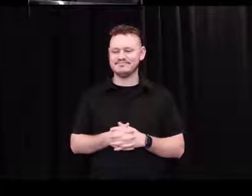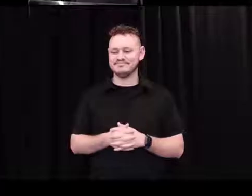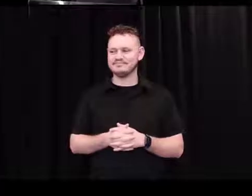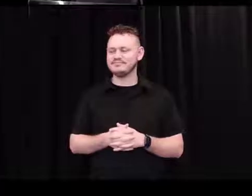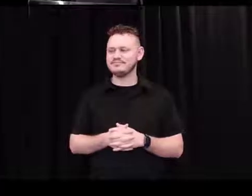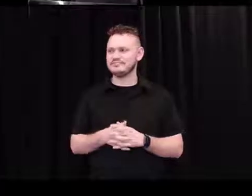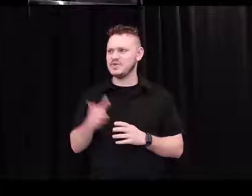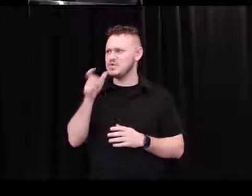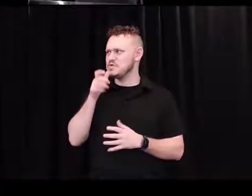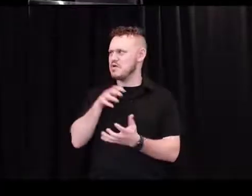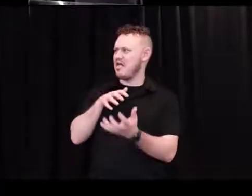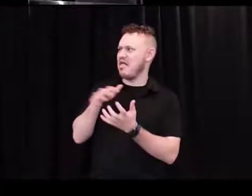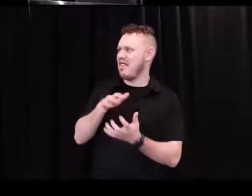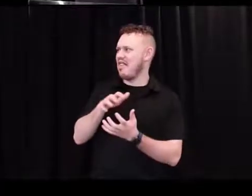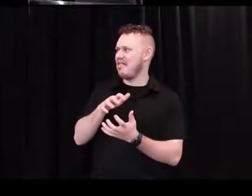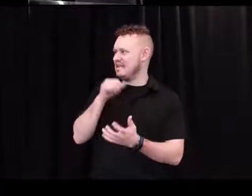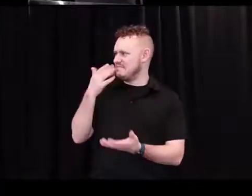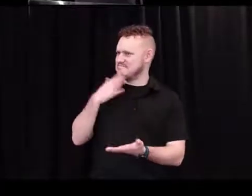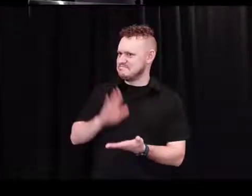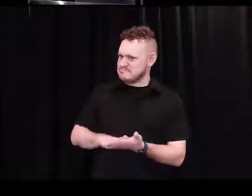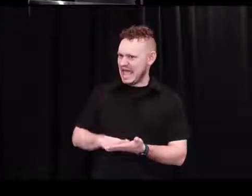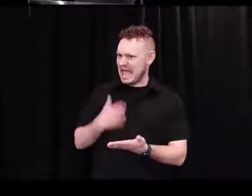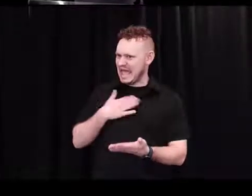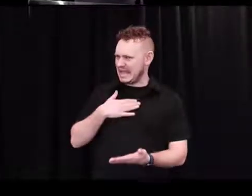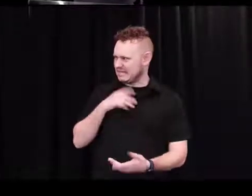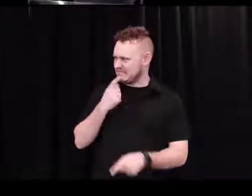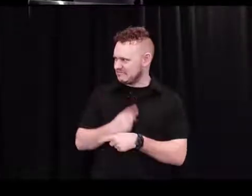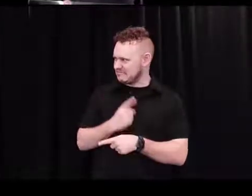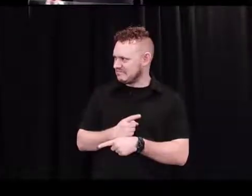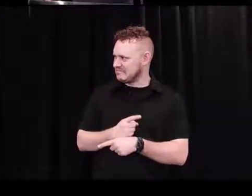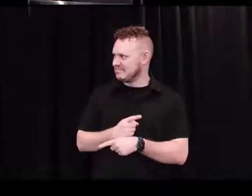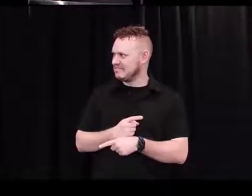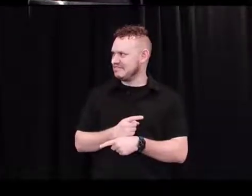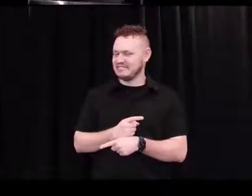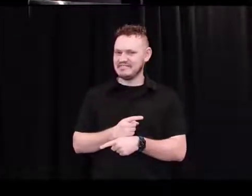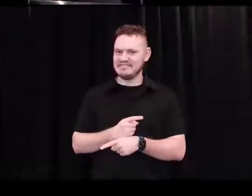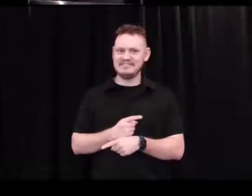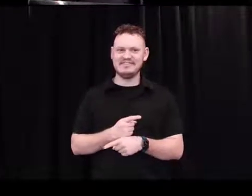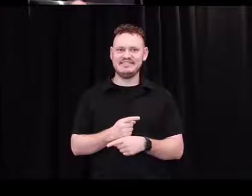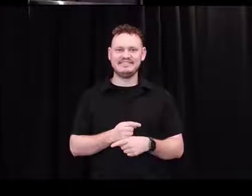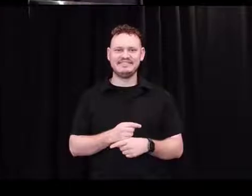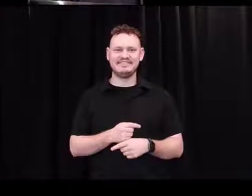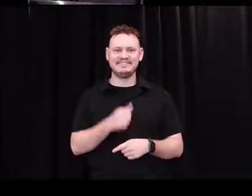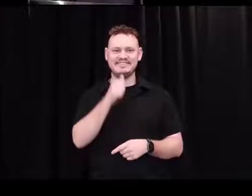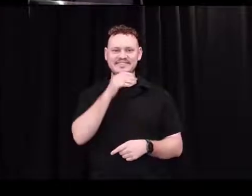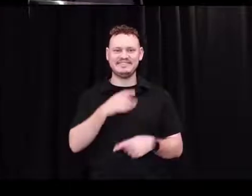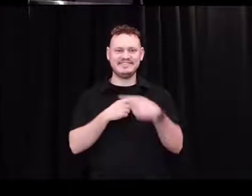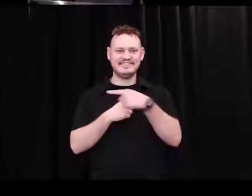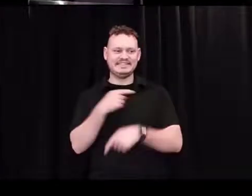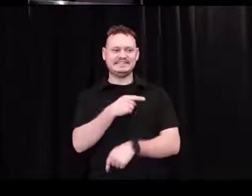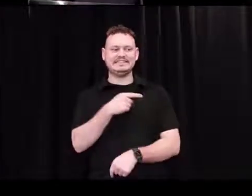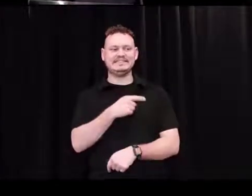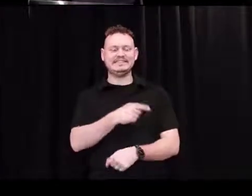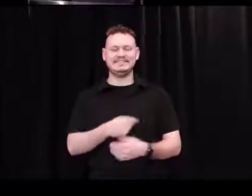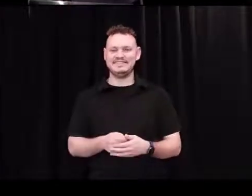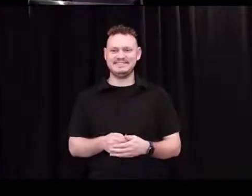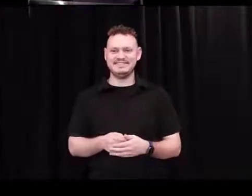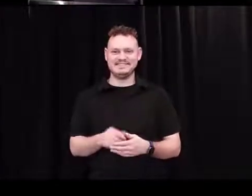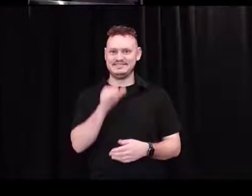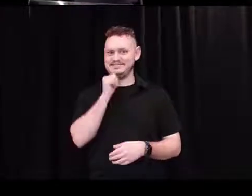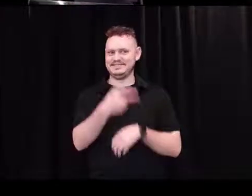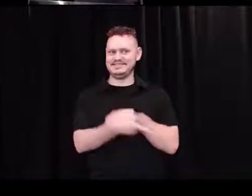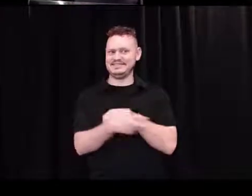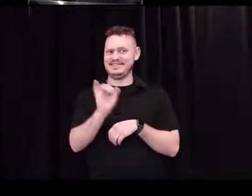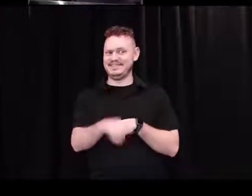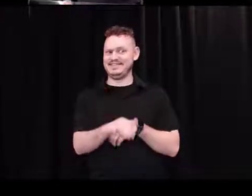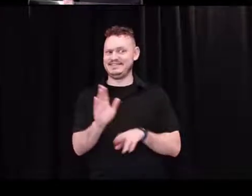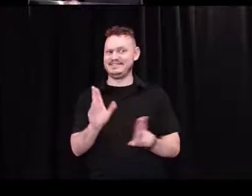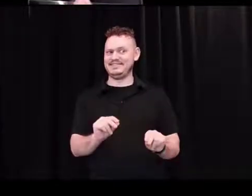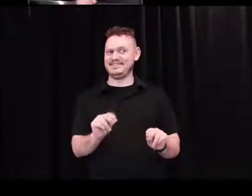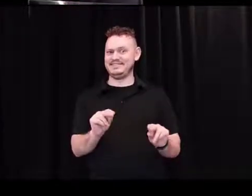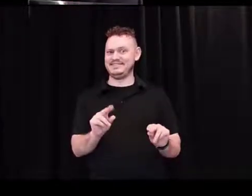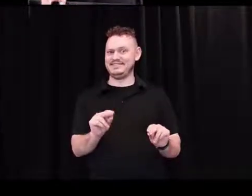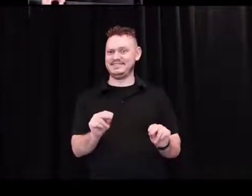on that one? It's not that bad is it? She was like no we are not stealing that design sir.